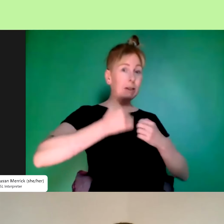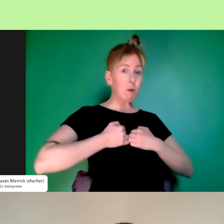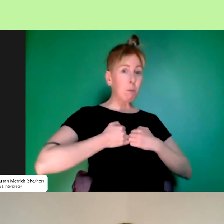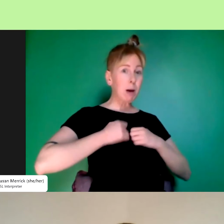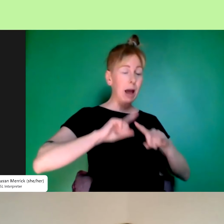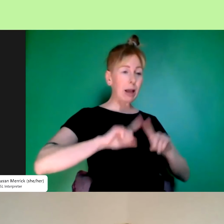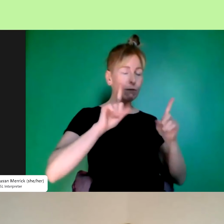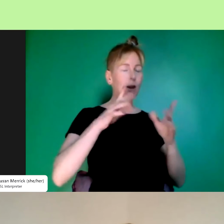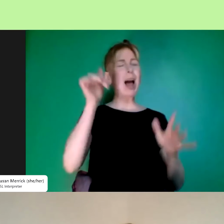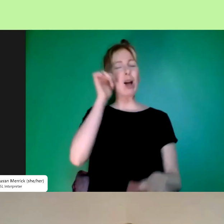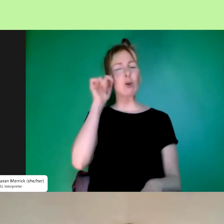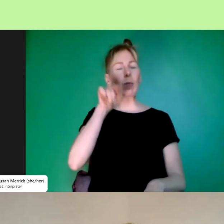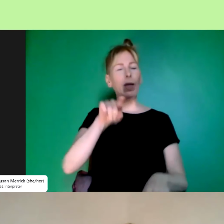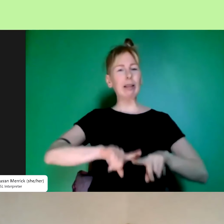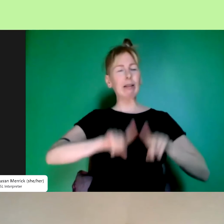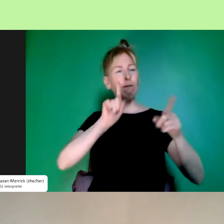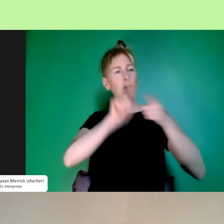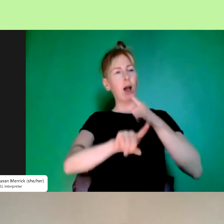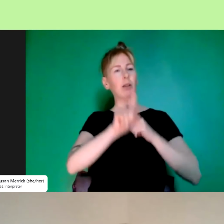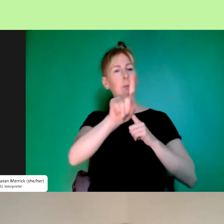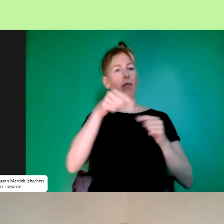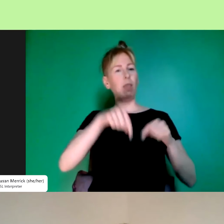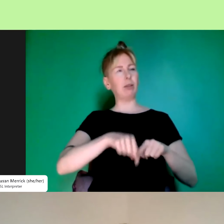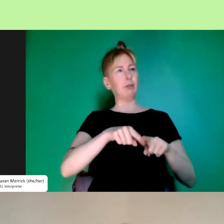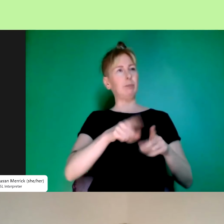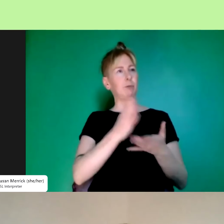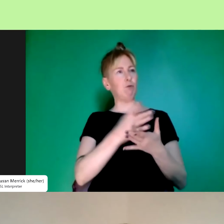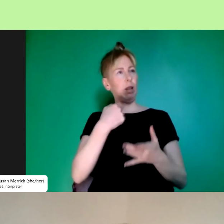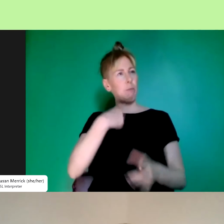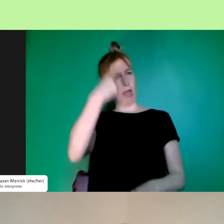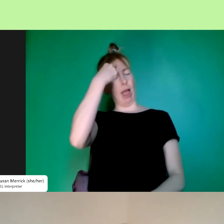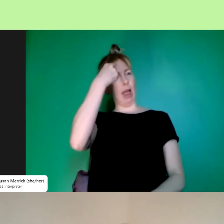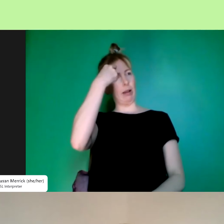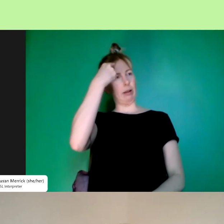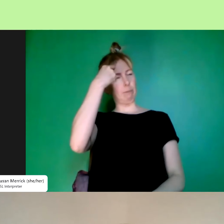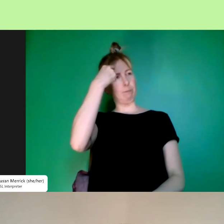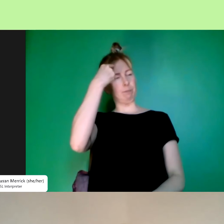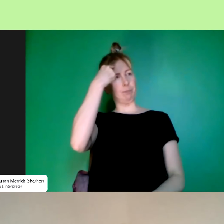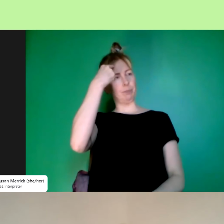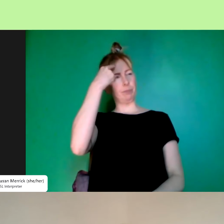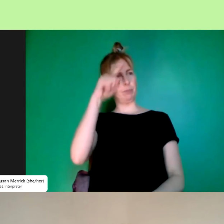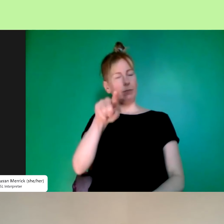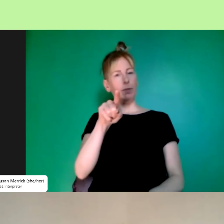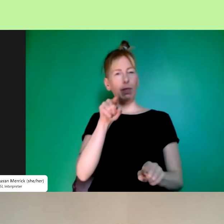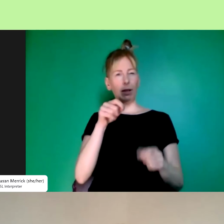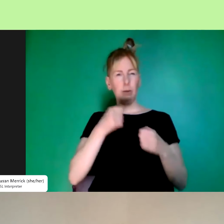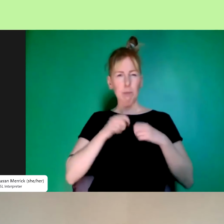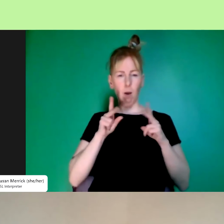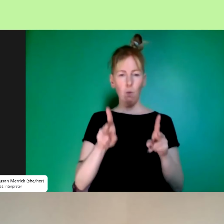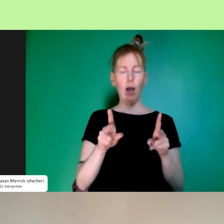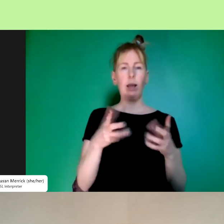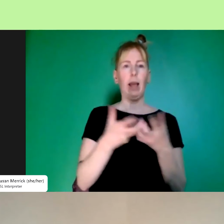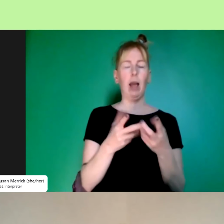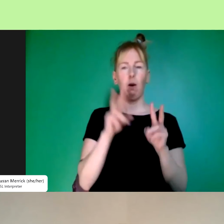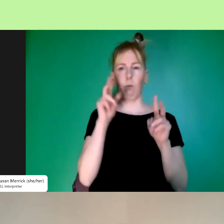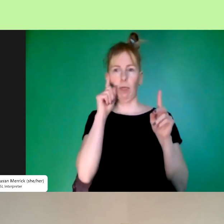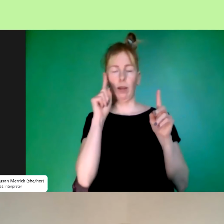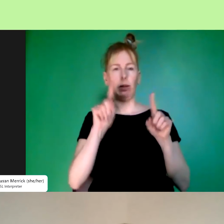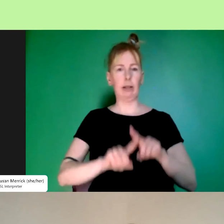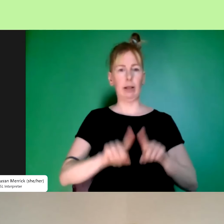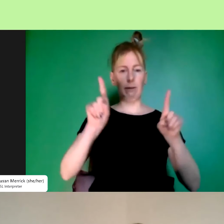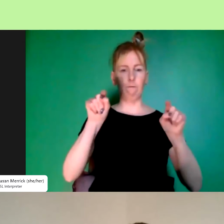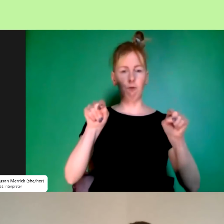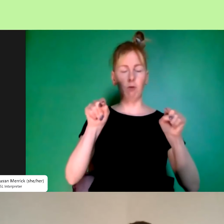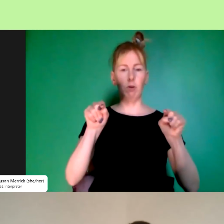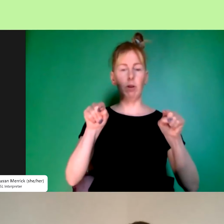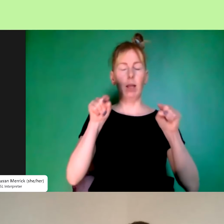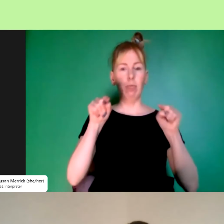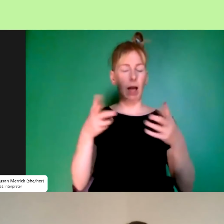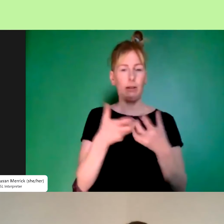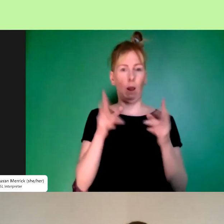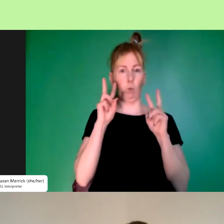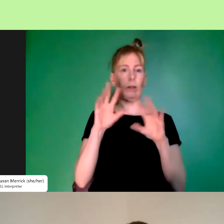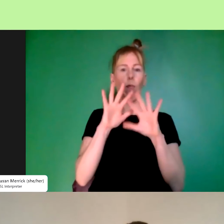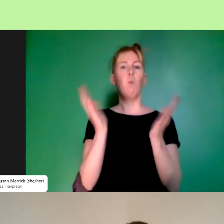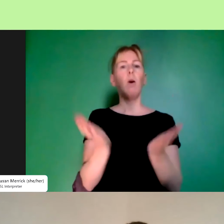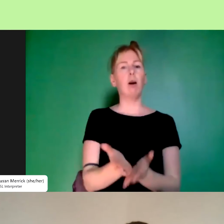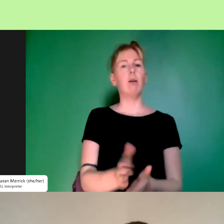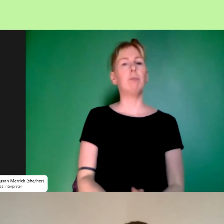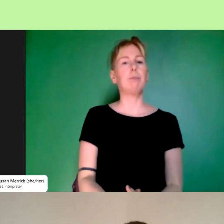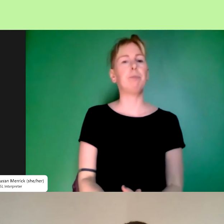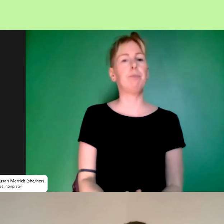direct answer the question, but it's almost like, as a kind of a kind of approach.